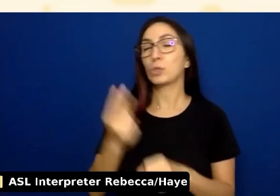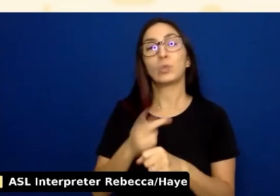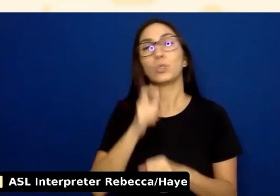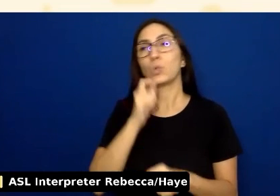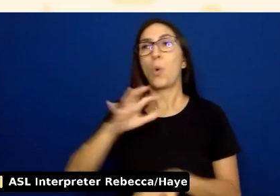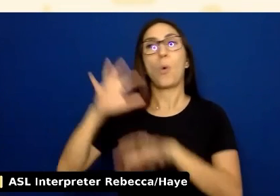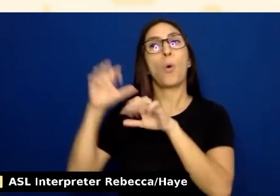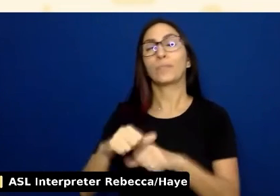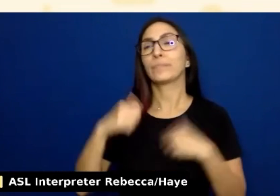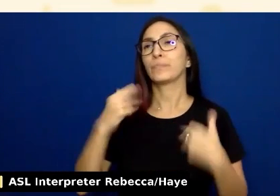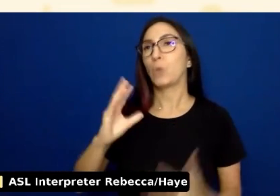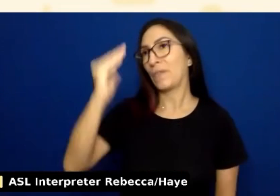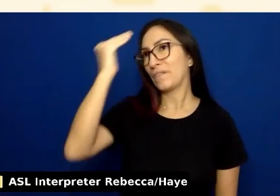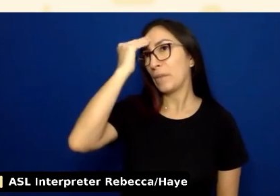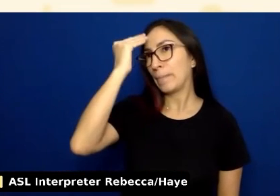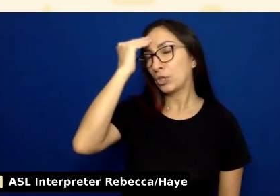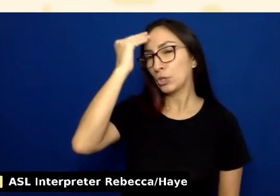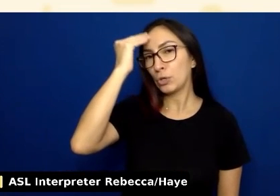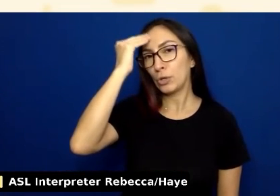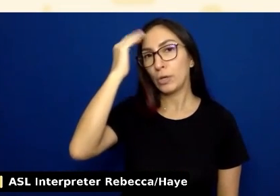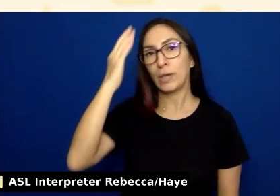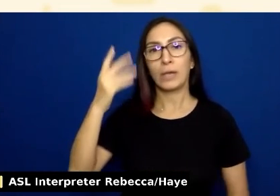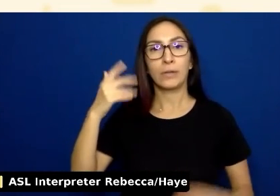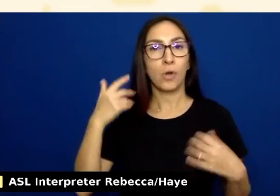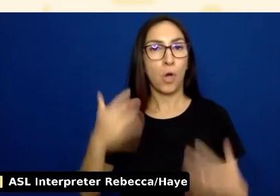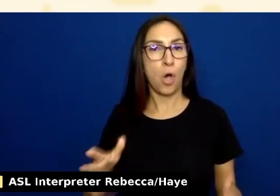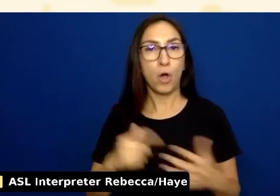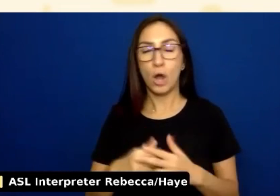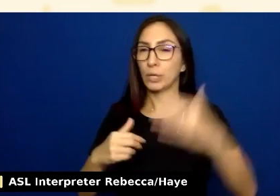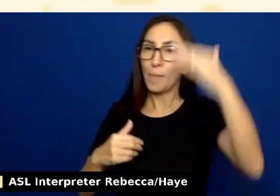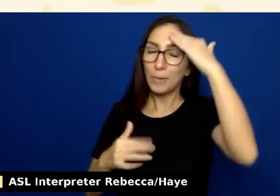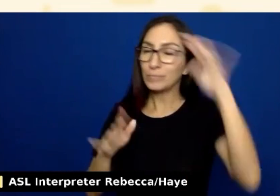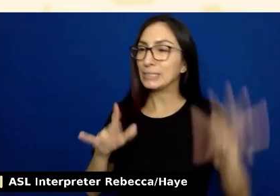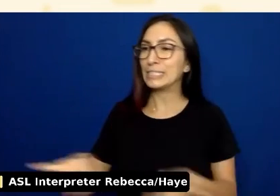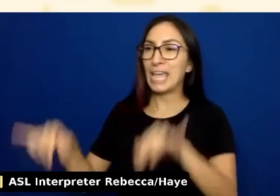And if there are any changes in the standard methods, then give them instructions about the same.